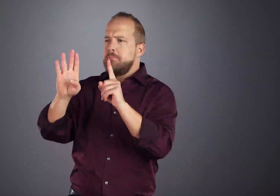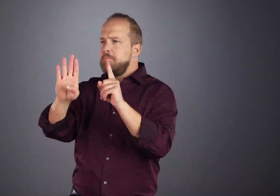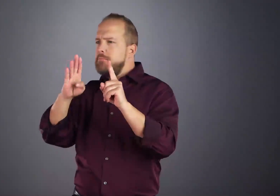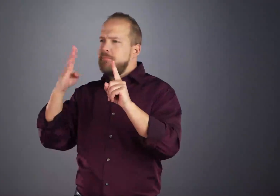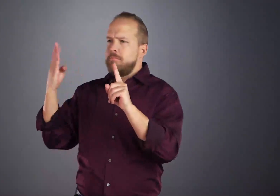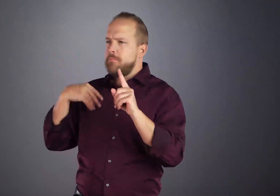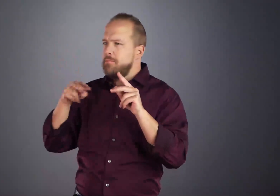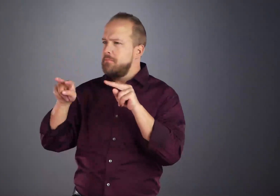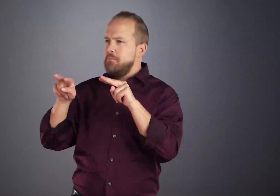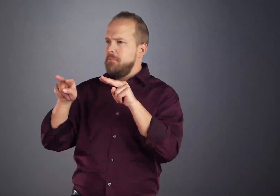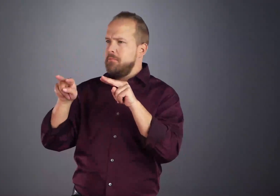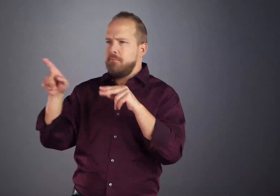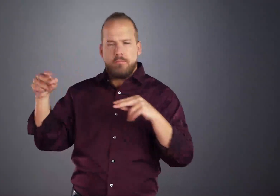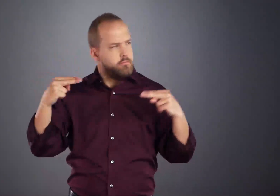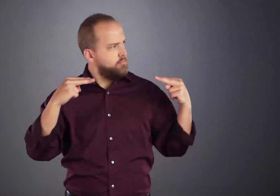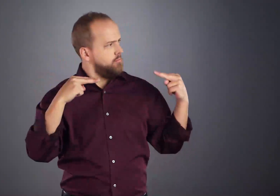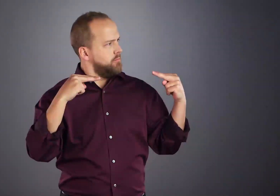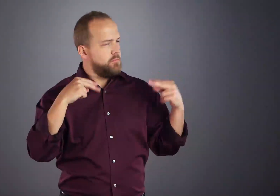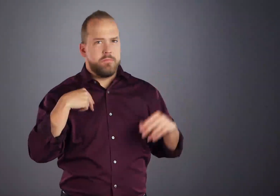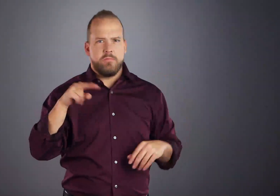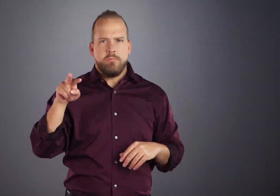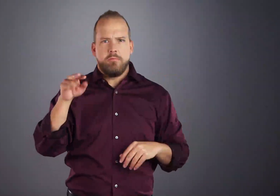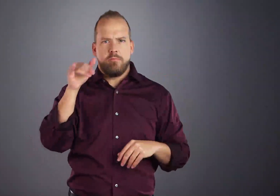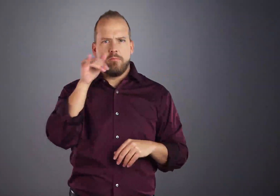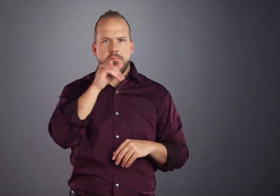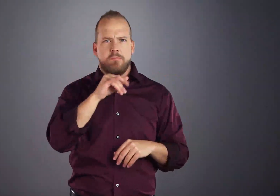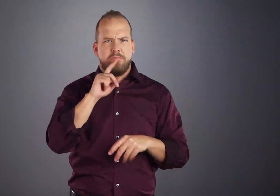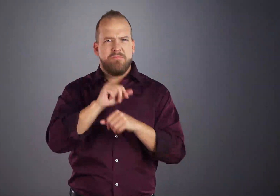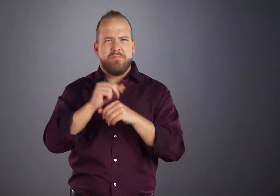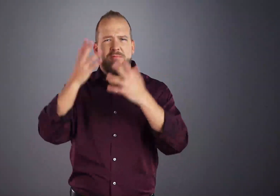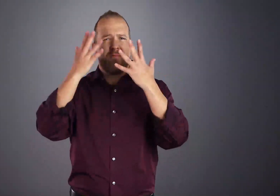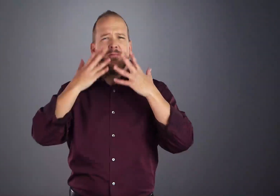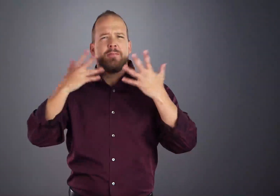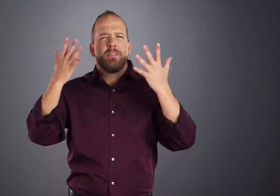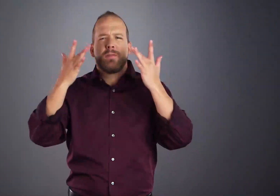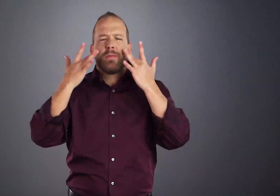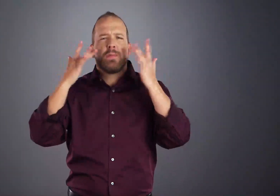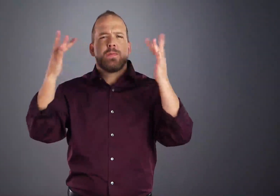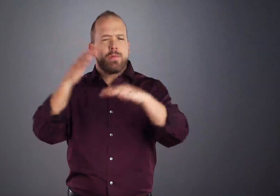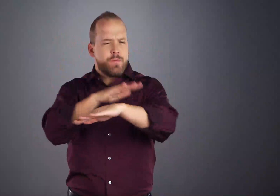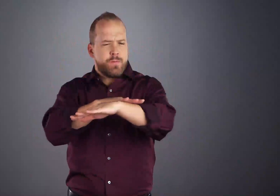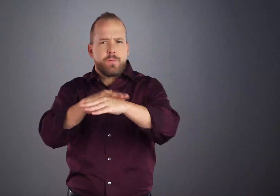The door opened and he stood there, fresh-skinned and glowing.